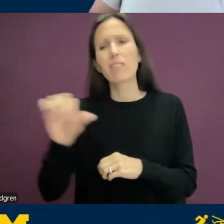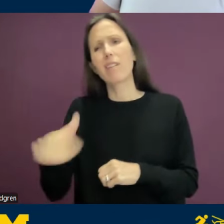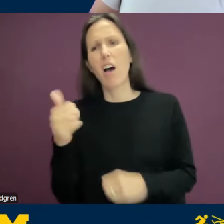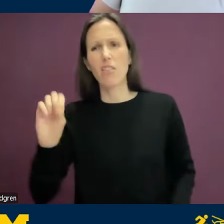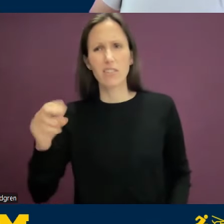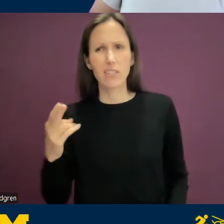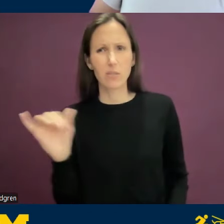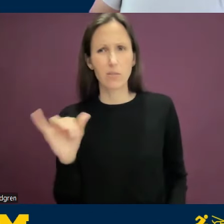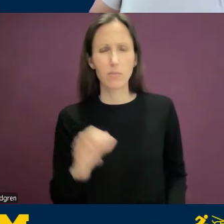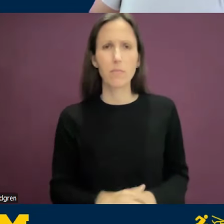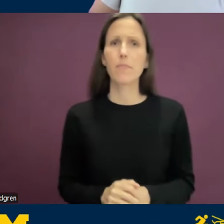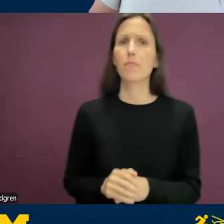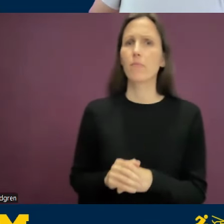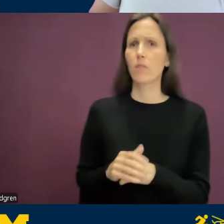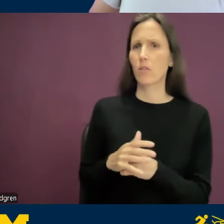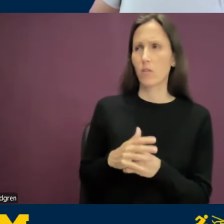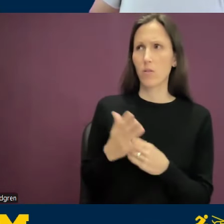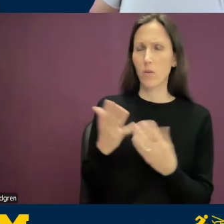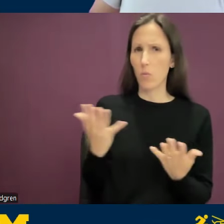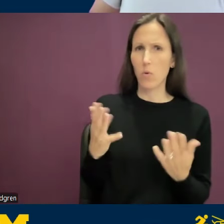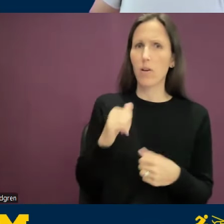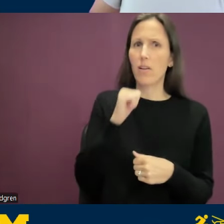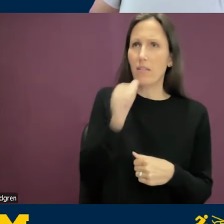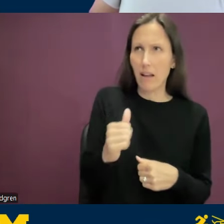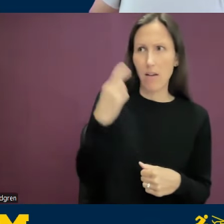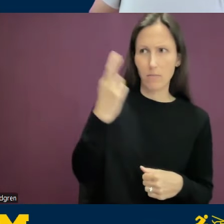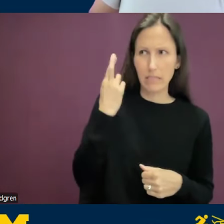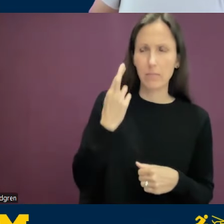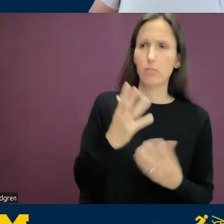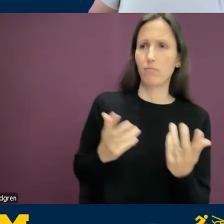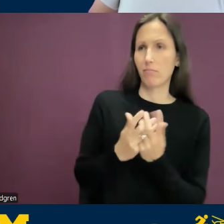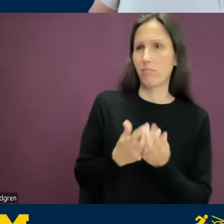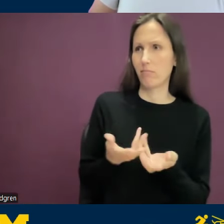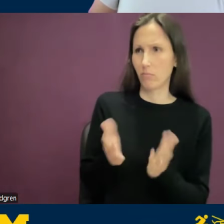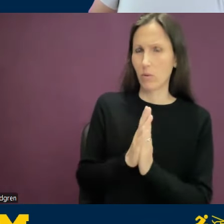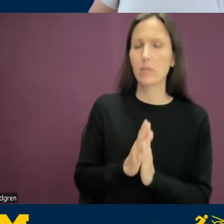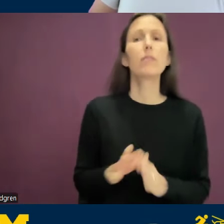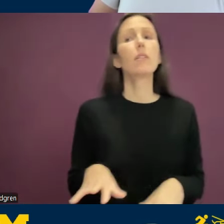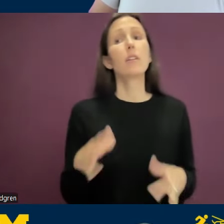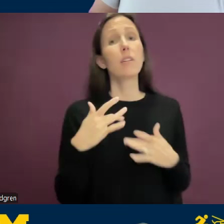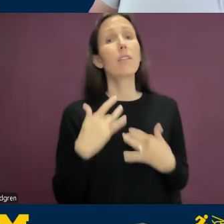What are unreasonable accommodation requests? Generally, unreasonable accommodation requests